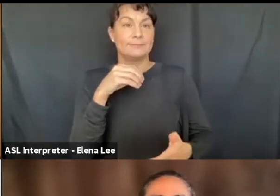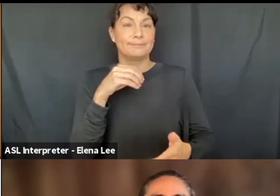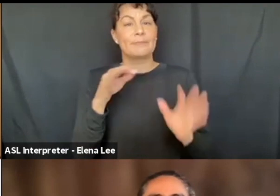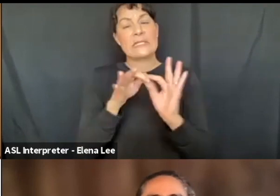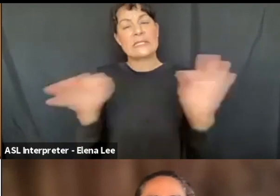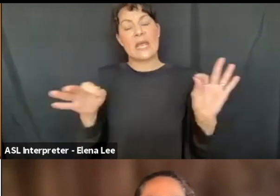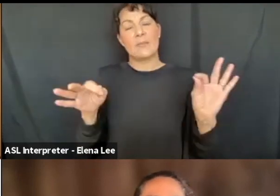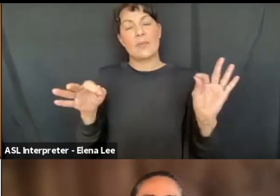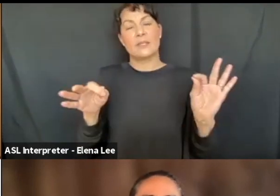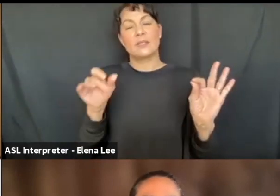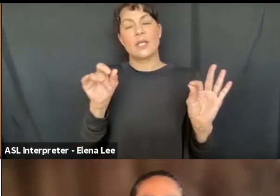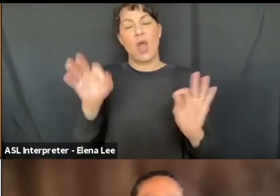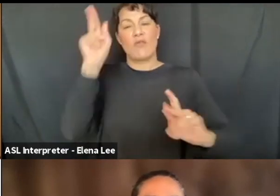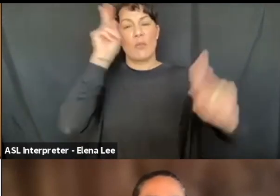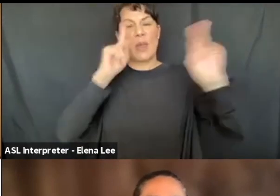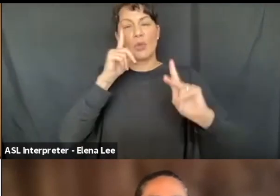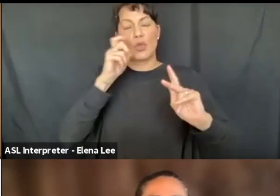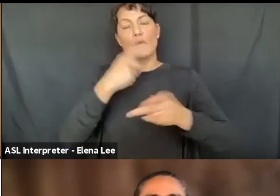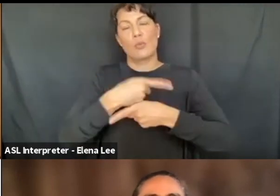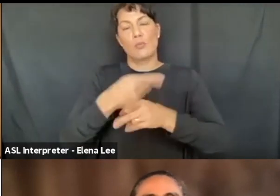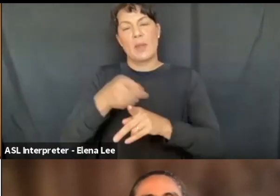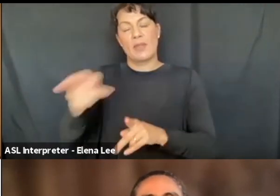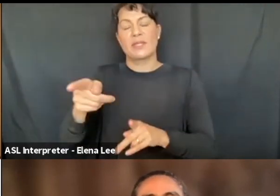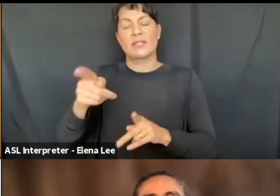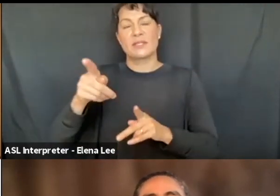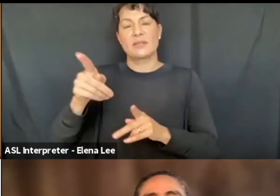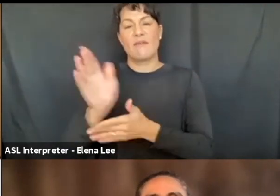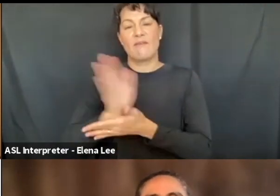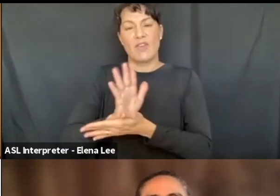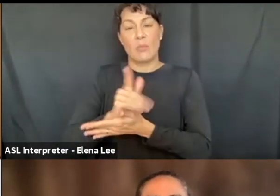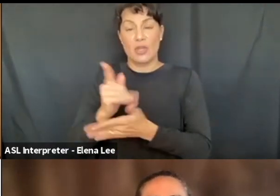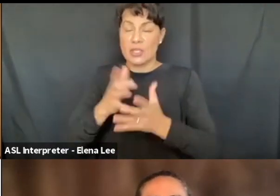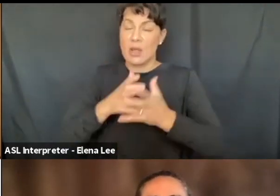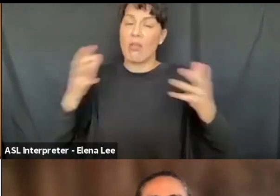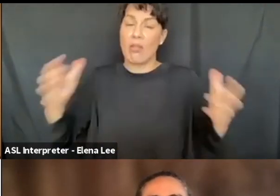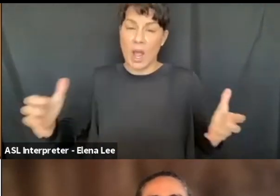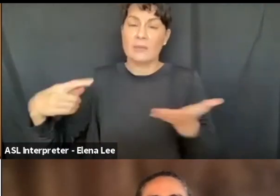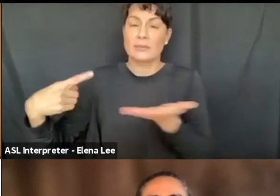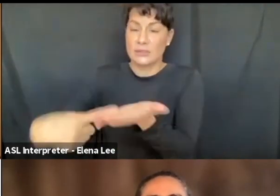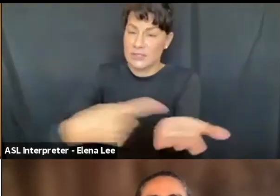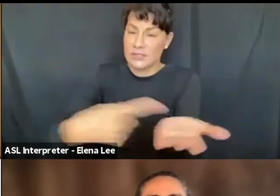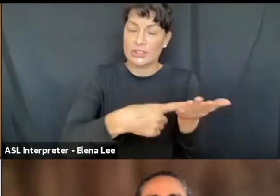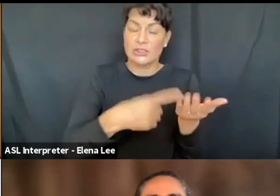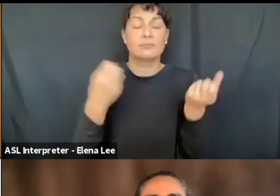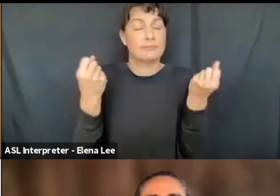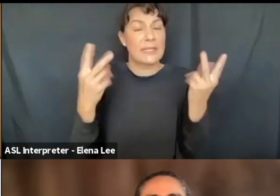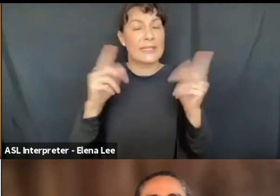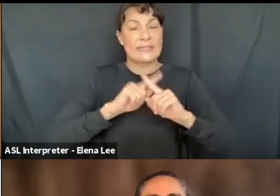There is certainly a lot to discuss and many points of view that are coming out about it,